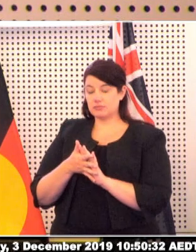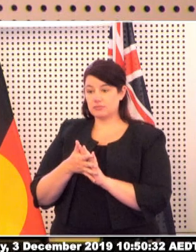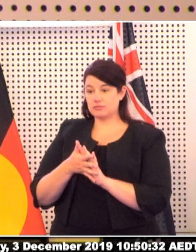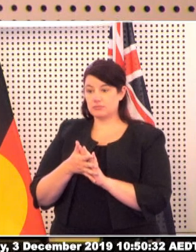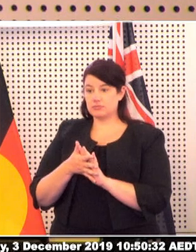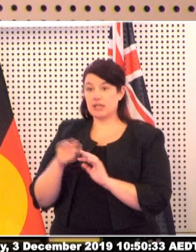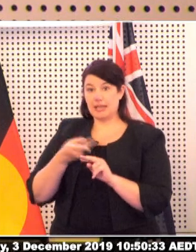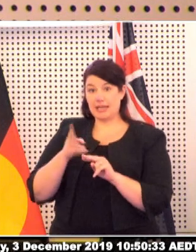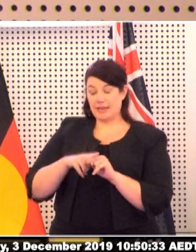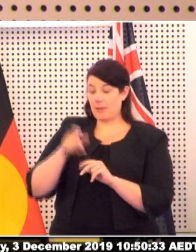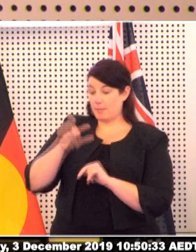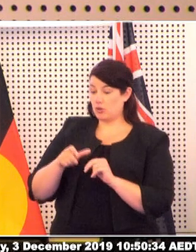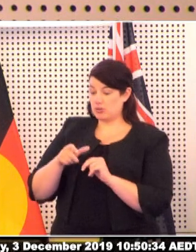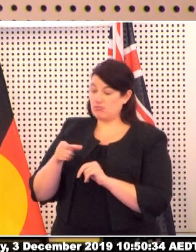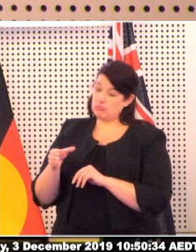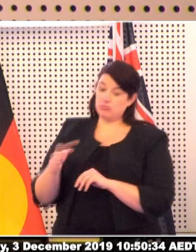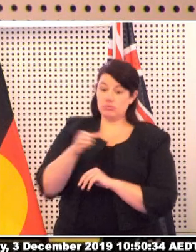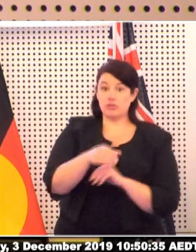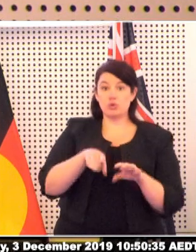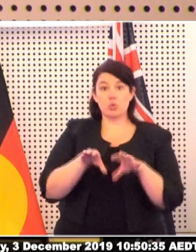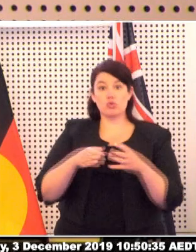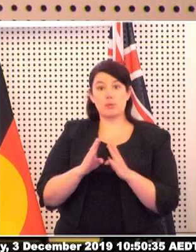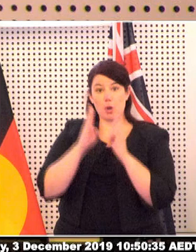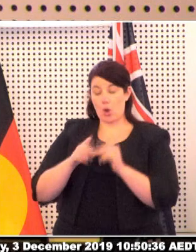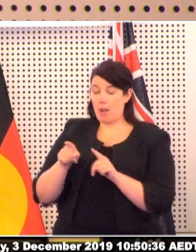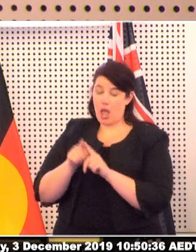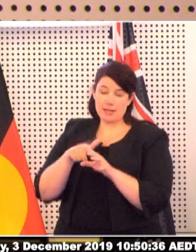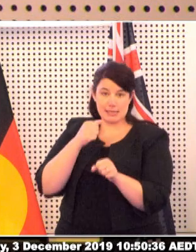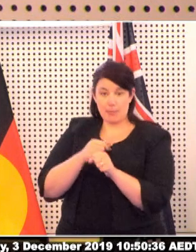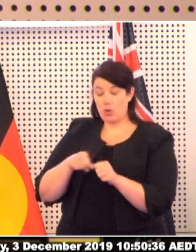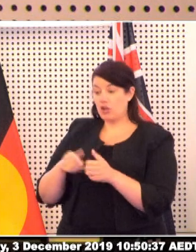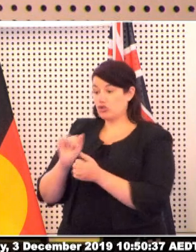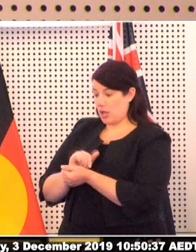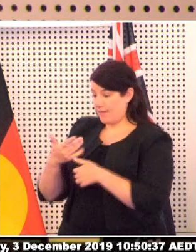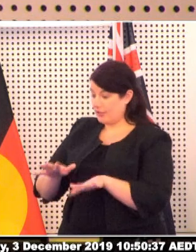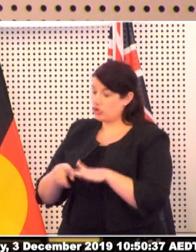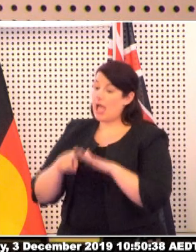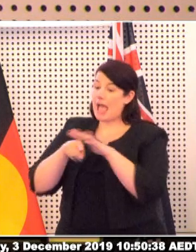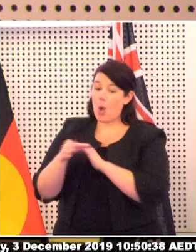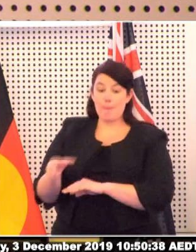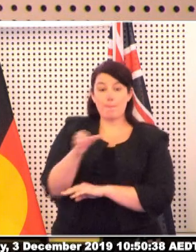residential facility, the person coming out of jail, for example, might be subject to an order